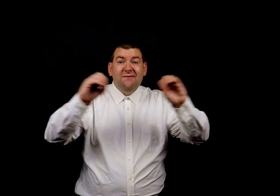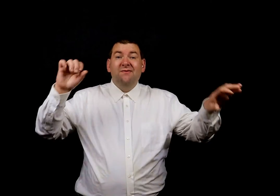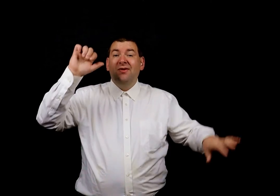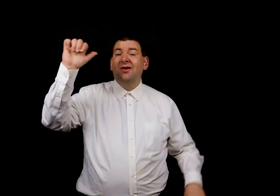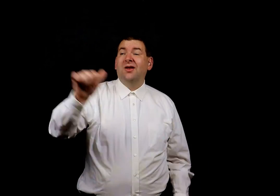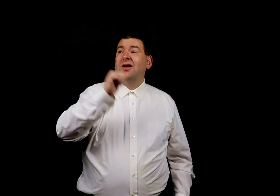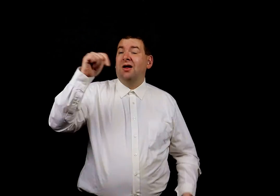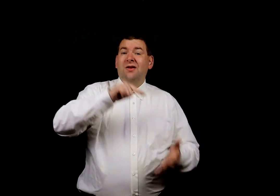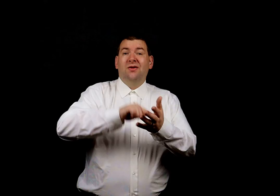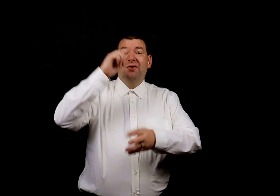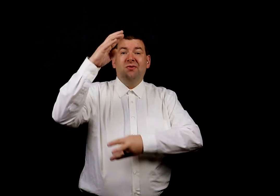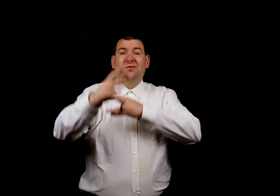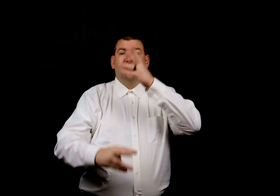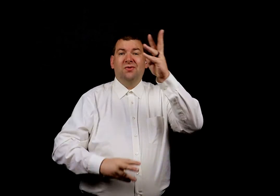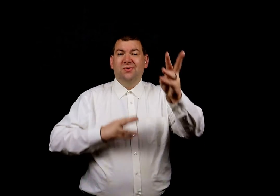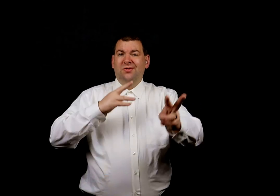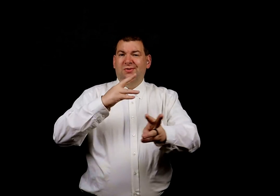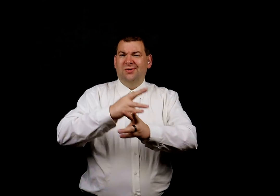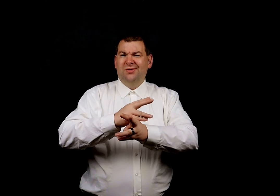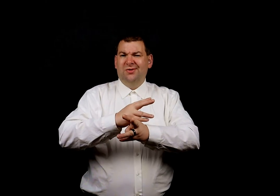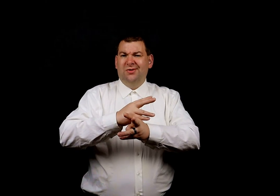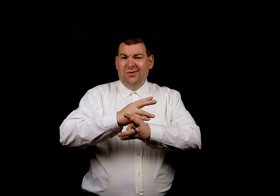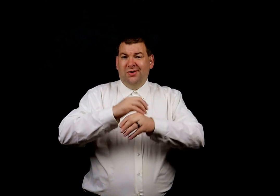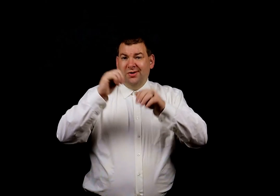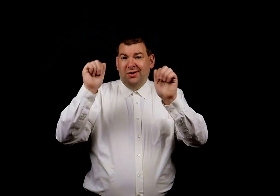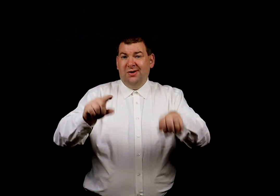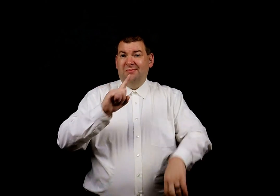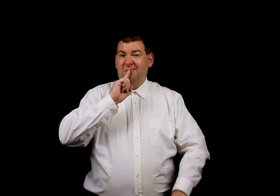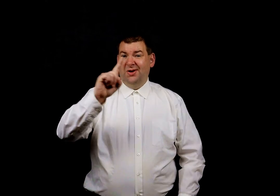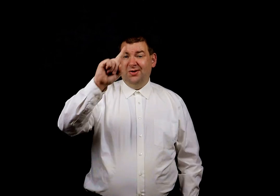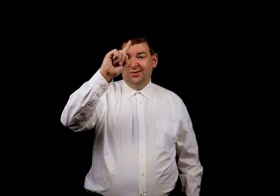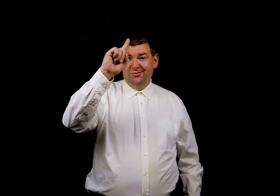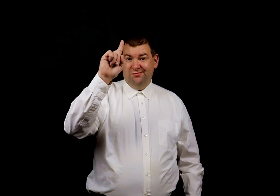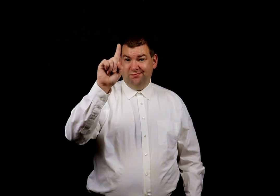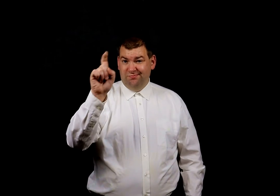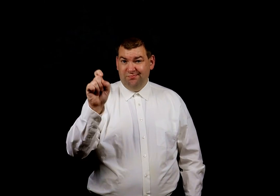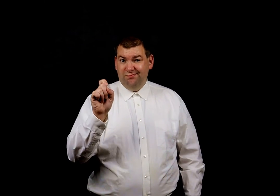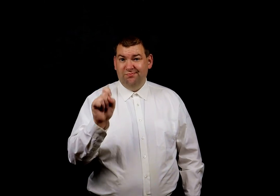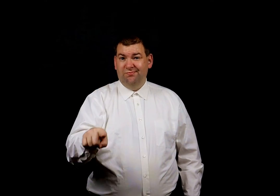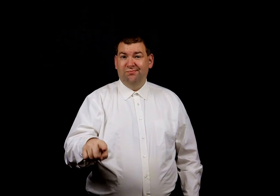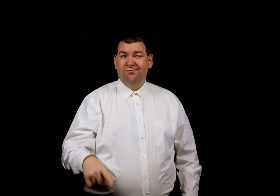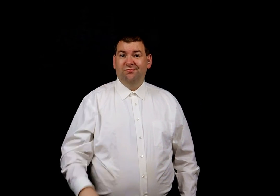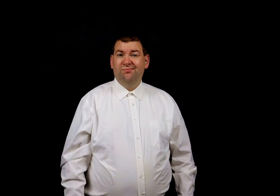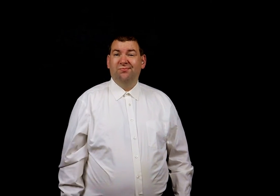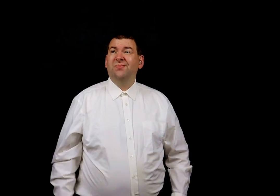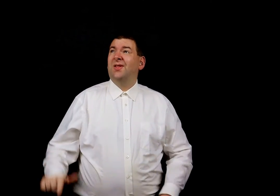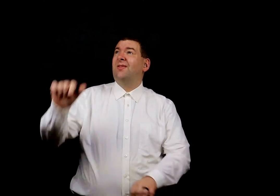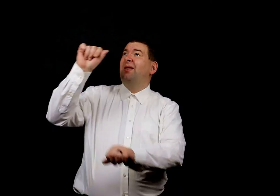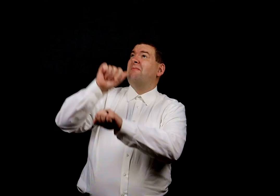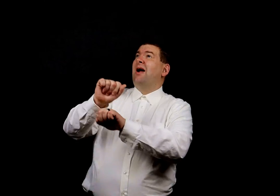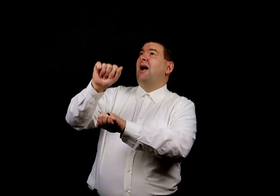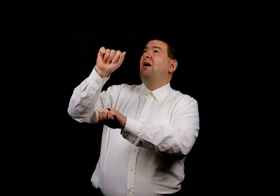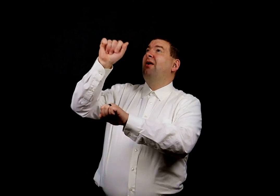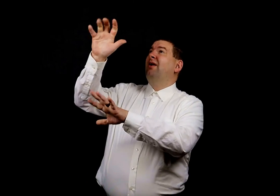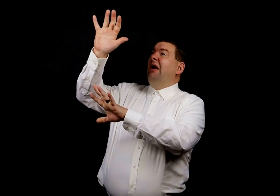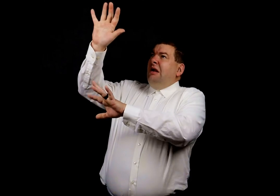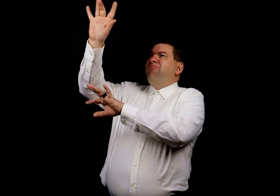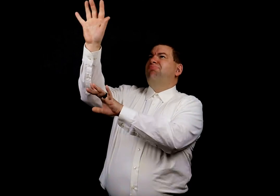in this world could ever be true Let the mountains